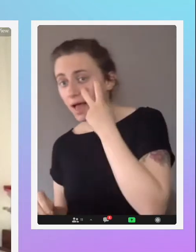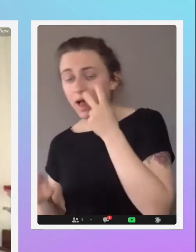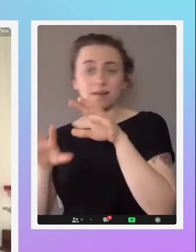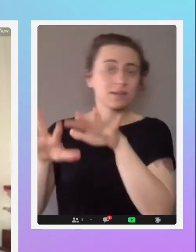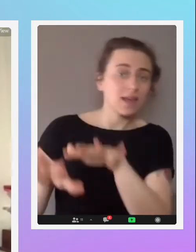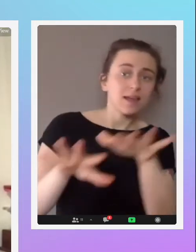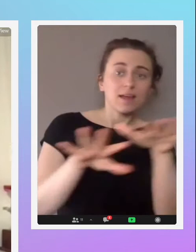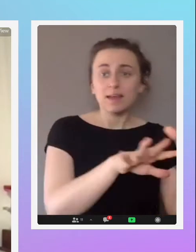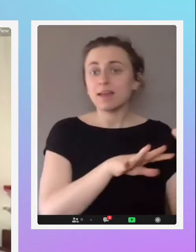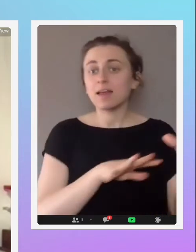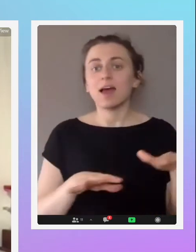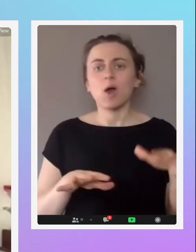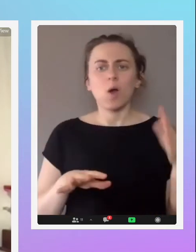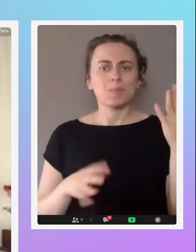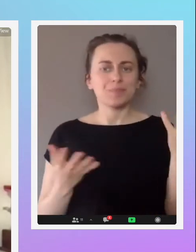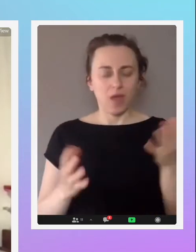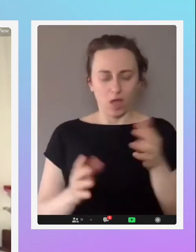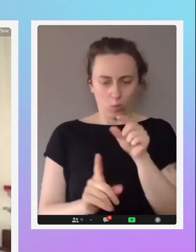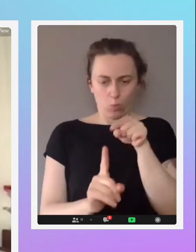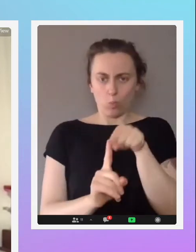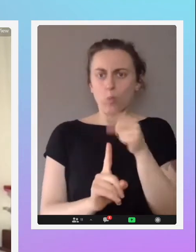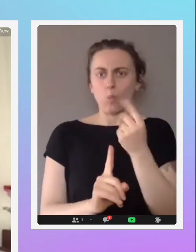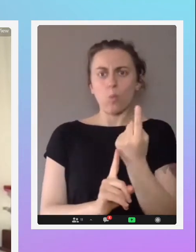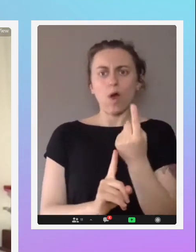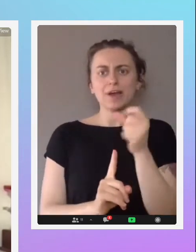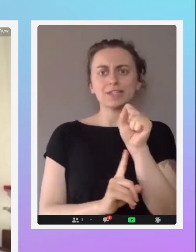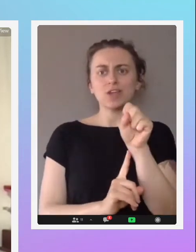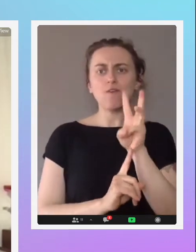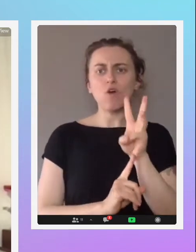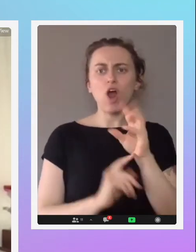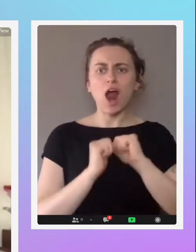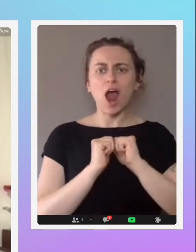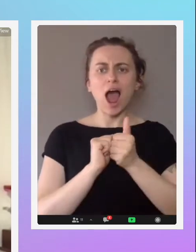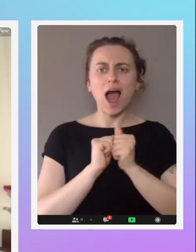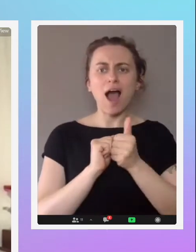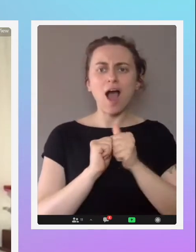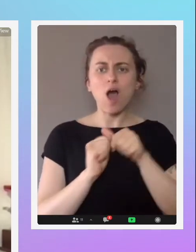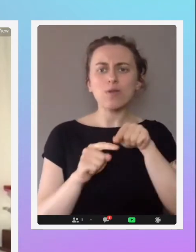over a broad range of disabilities is very, very hard.